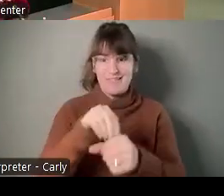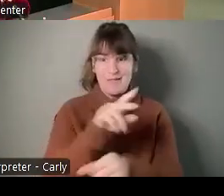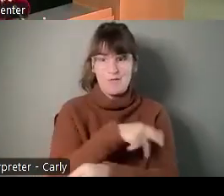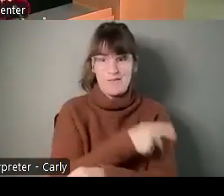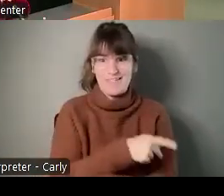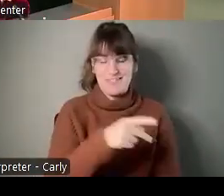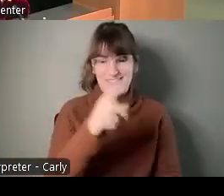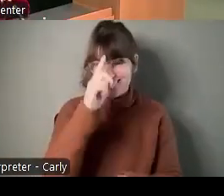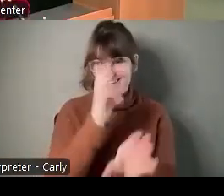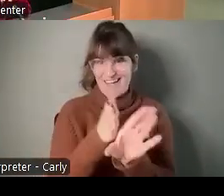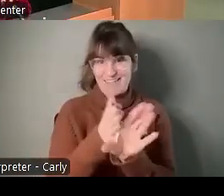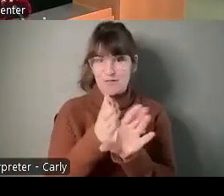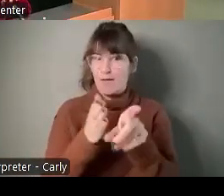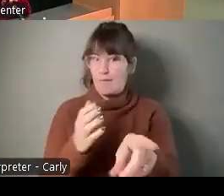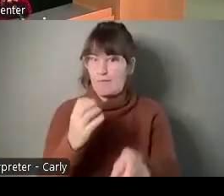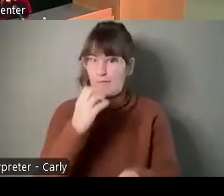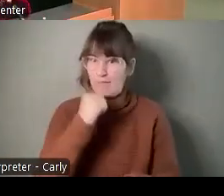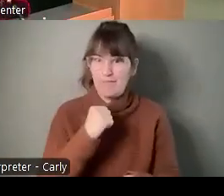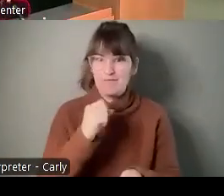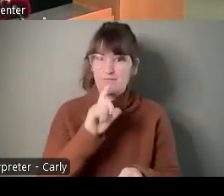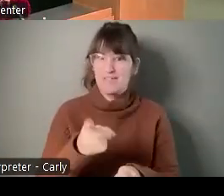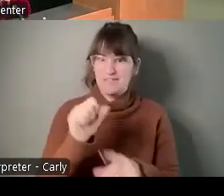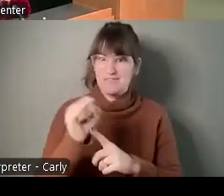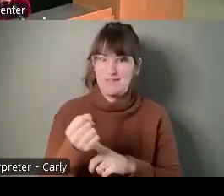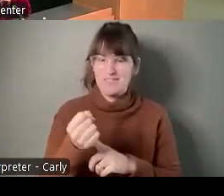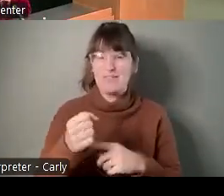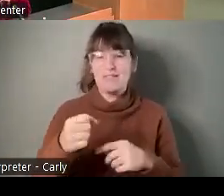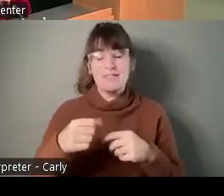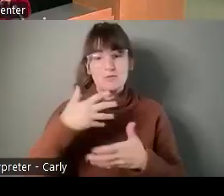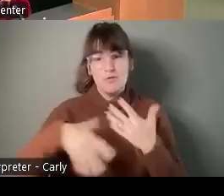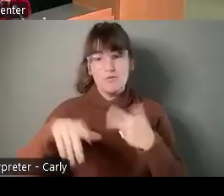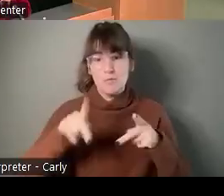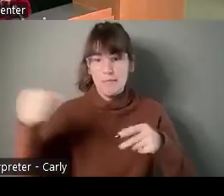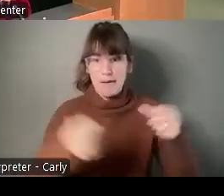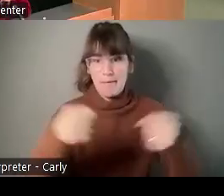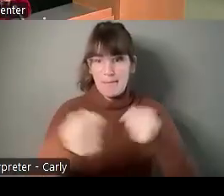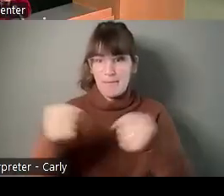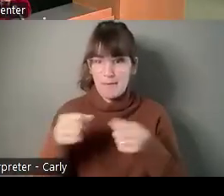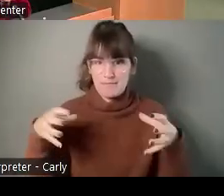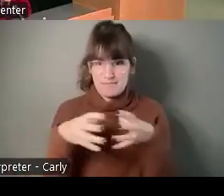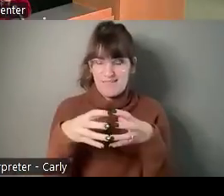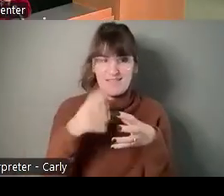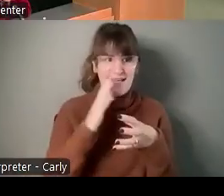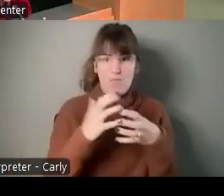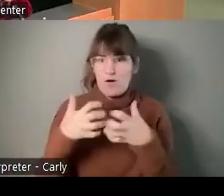take very social creatures and you put them in a small space and they really mirror each other. Um